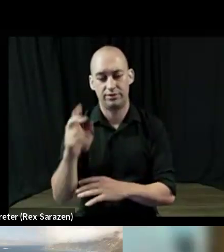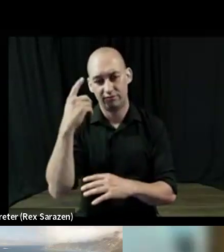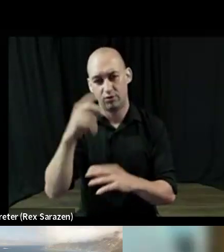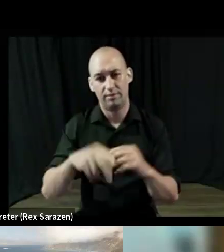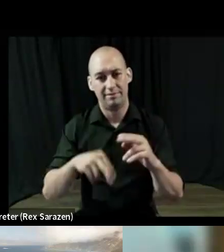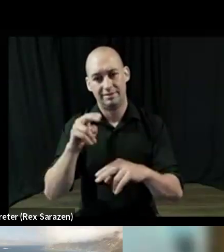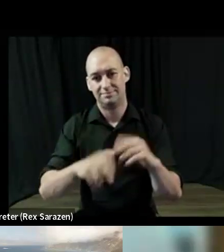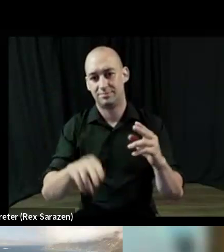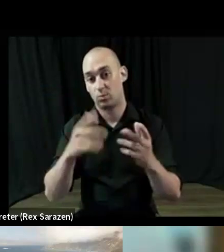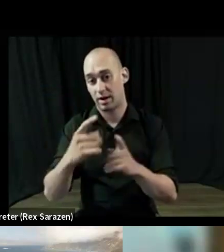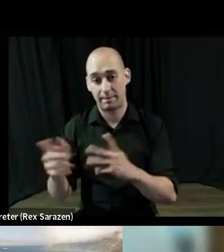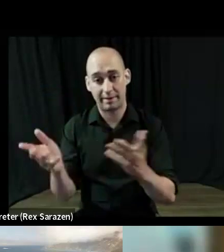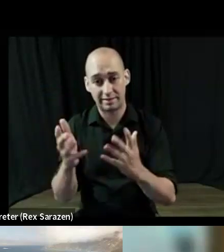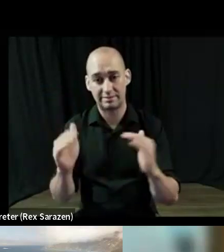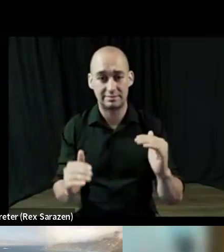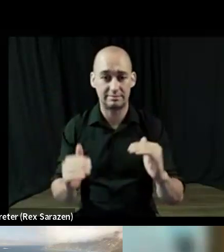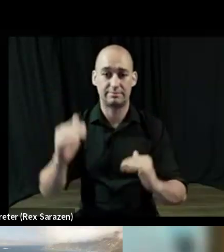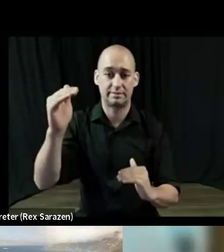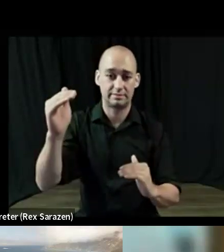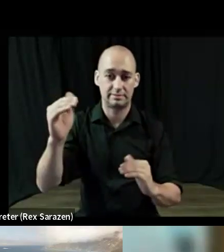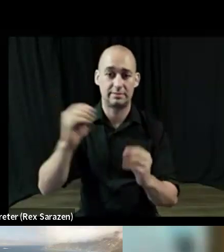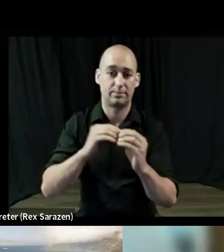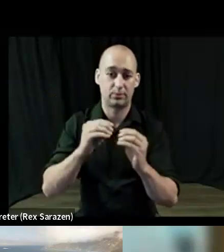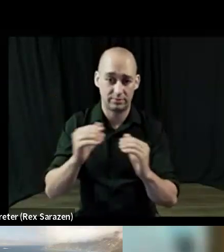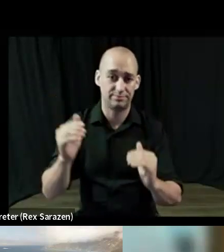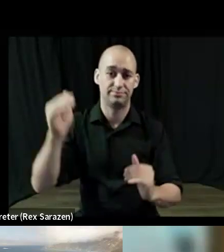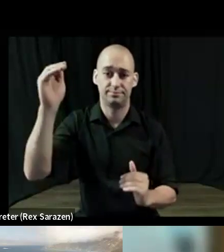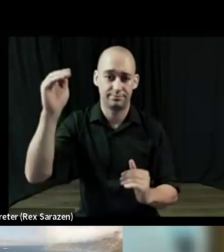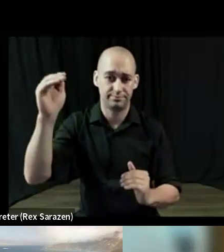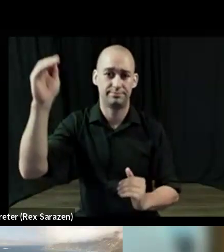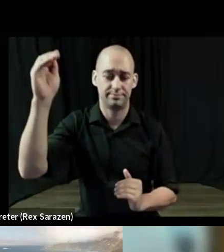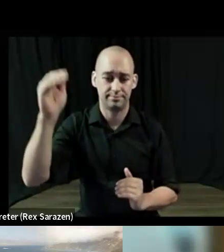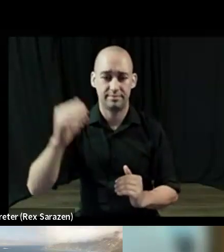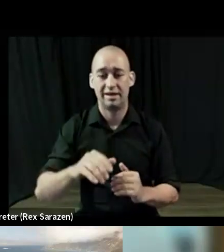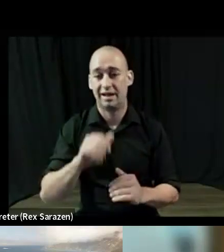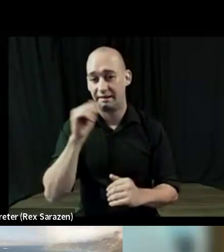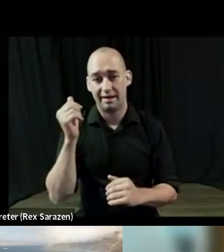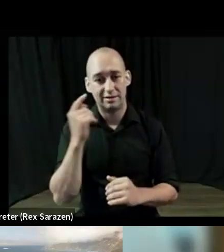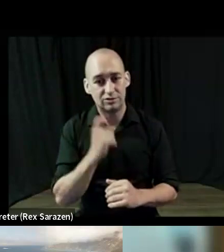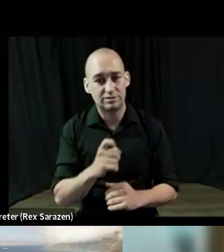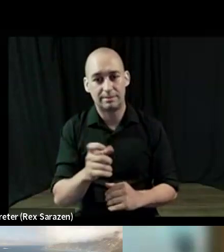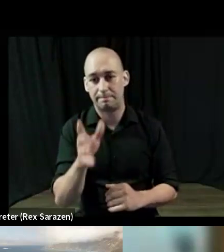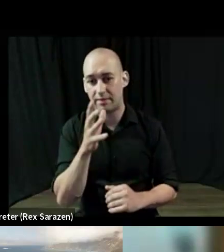getting further and further along and not just for the moms. We're talking about the children. So is